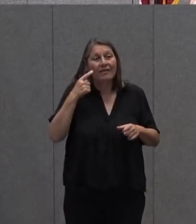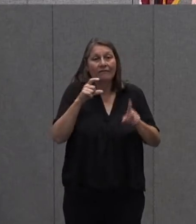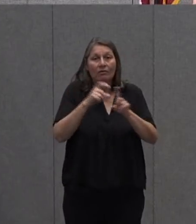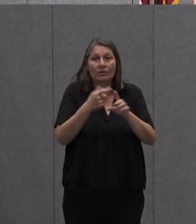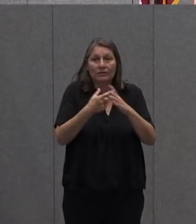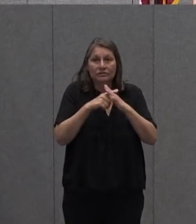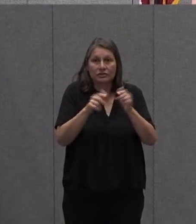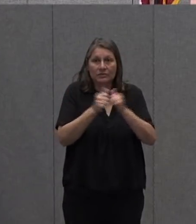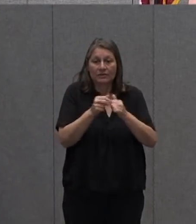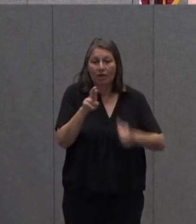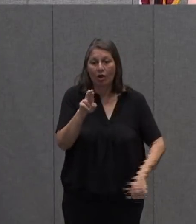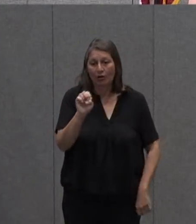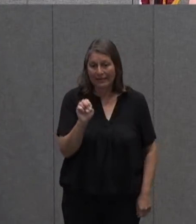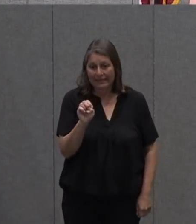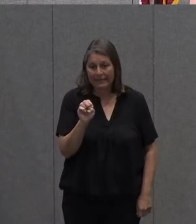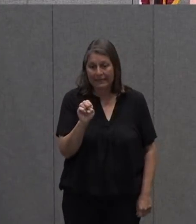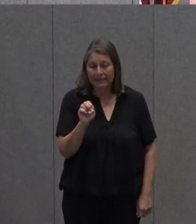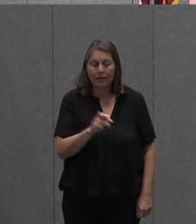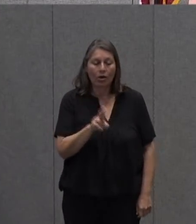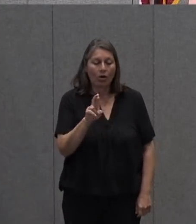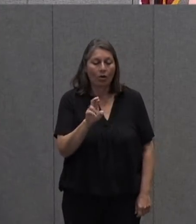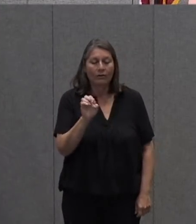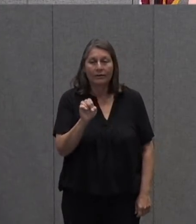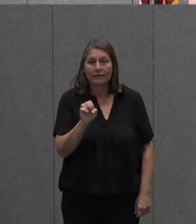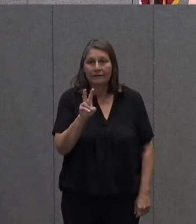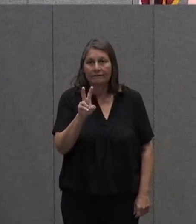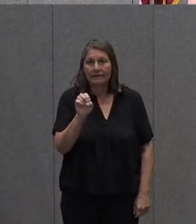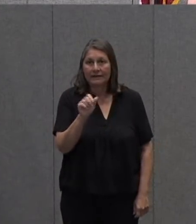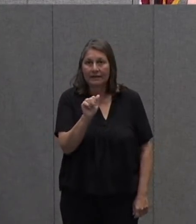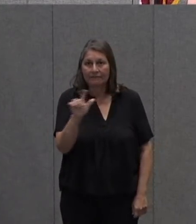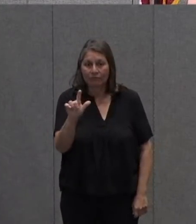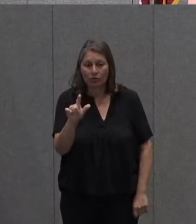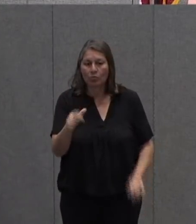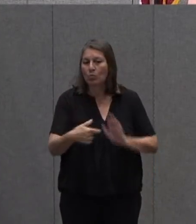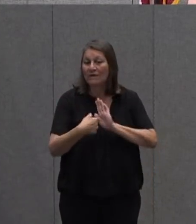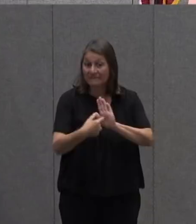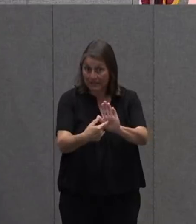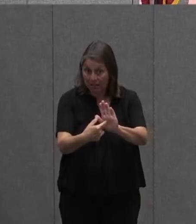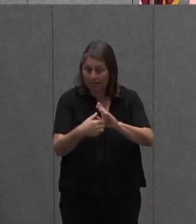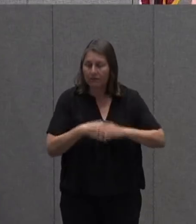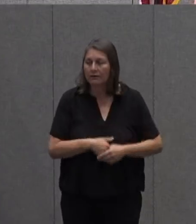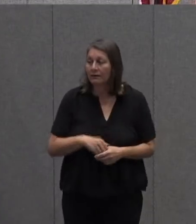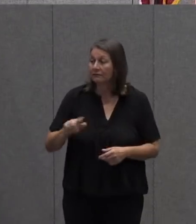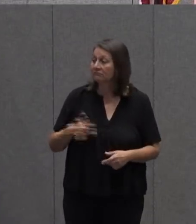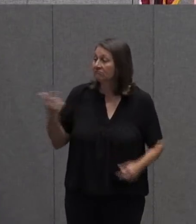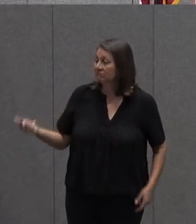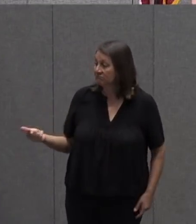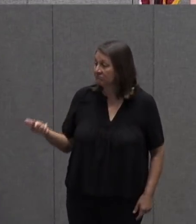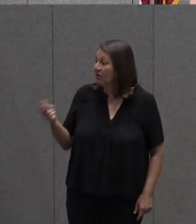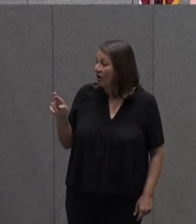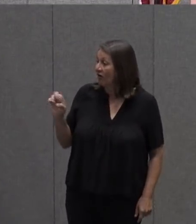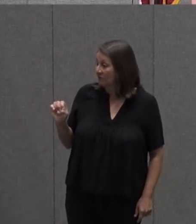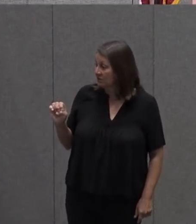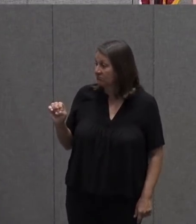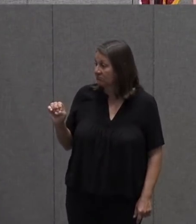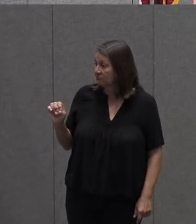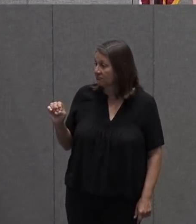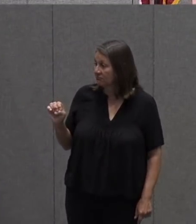My word is review. And then Ms. Lori would have to think of a word as well that starts with RE, our prefix. Read.